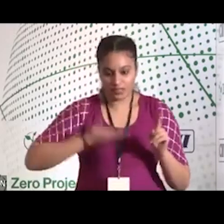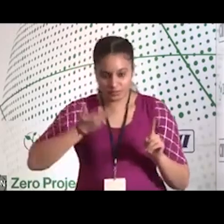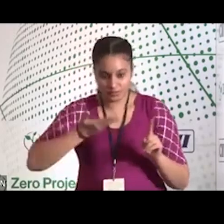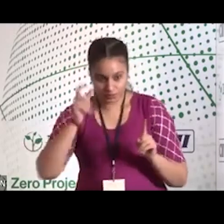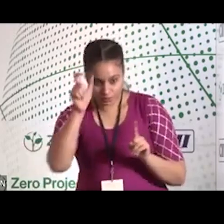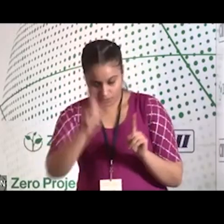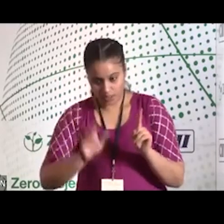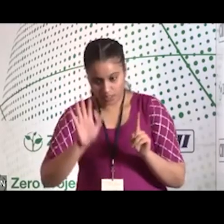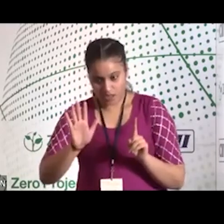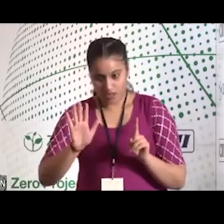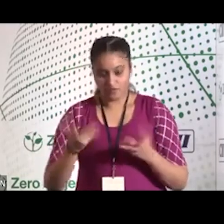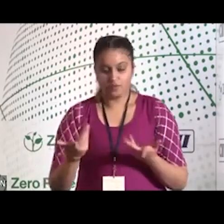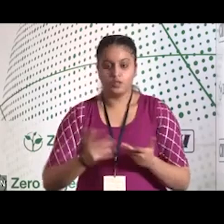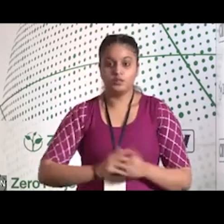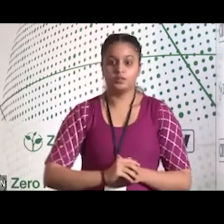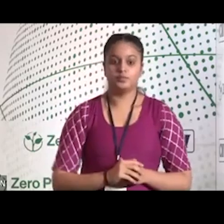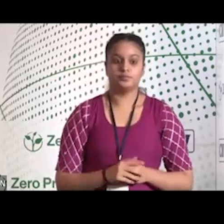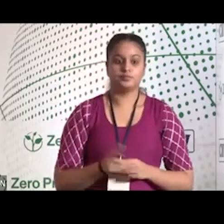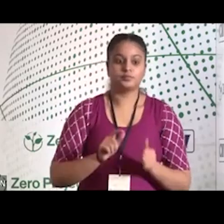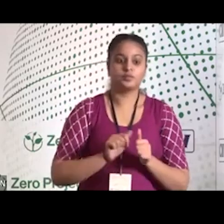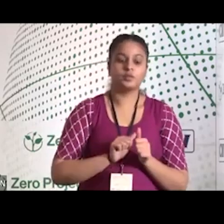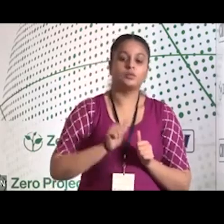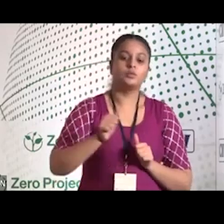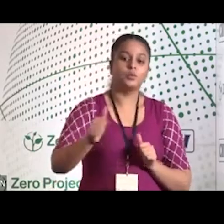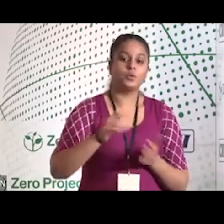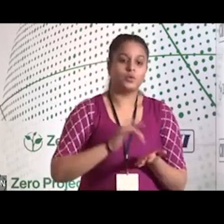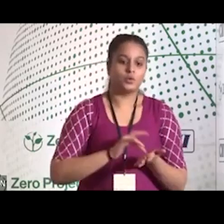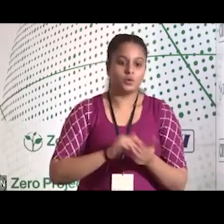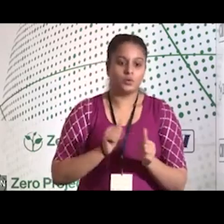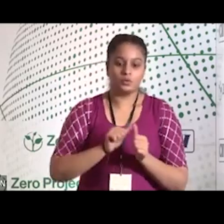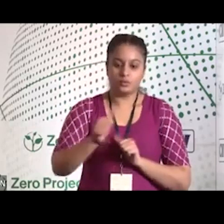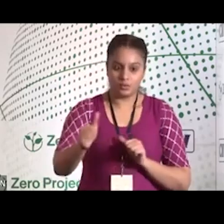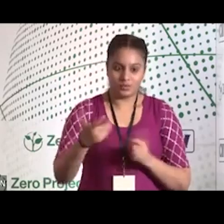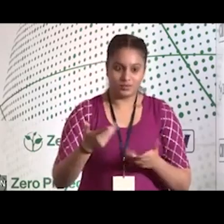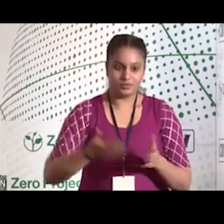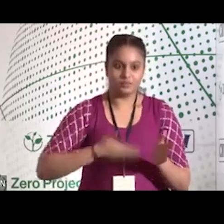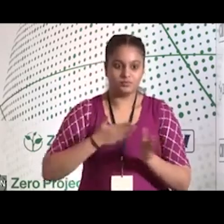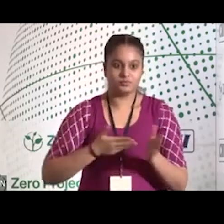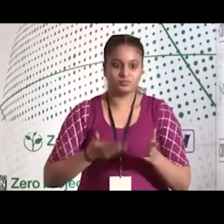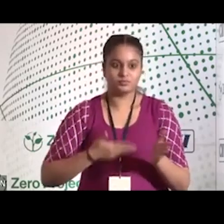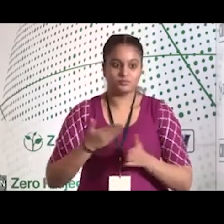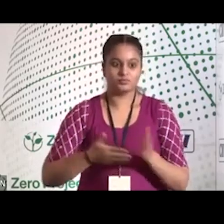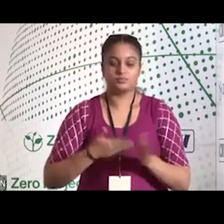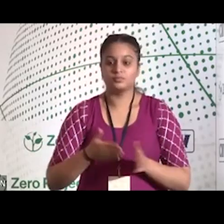She would walk a long distance to public transport go deep into villages.